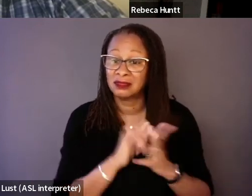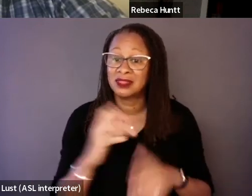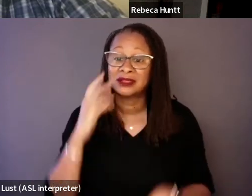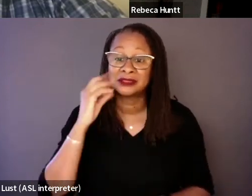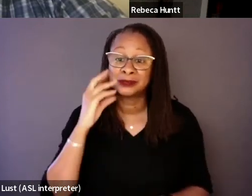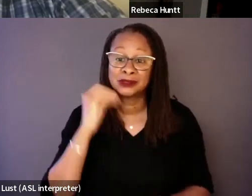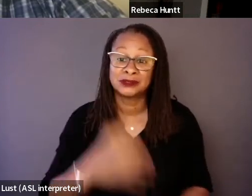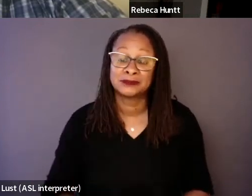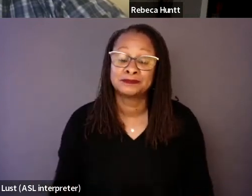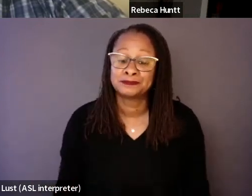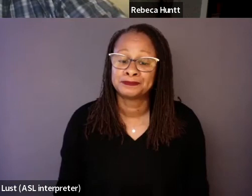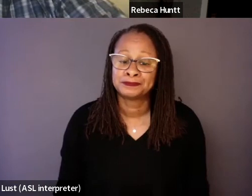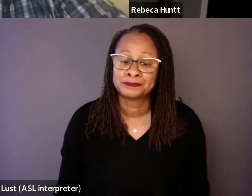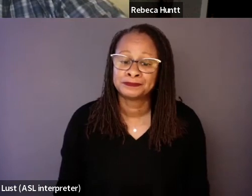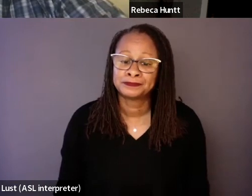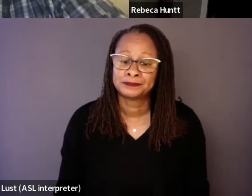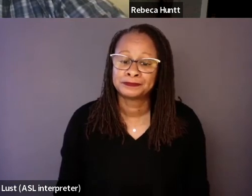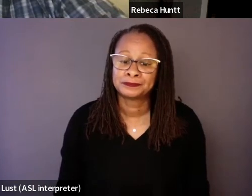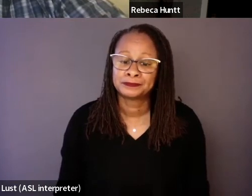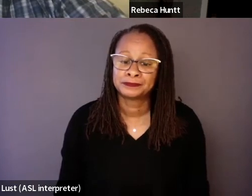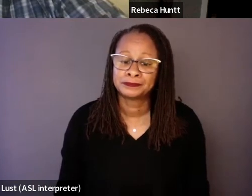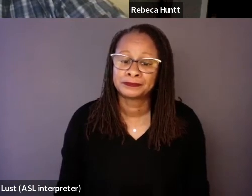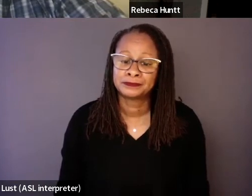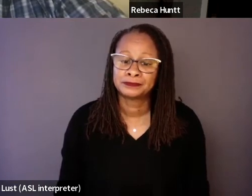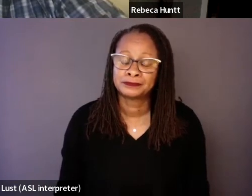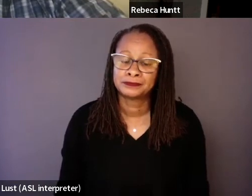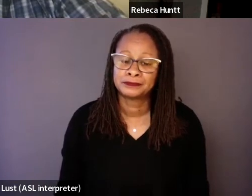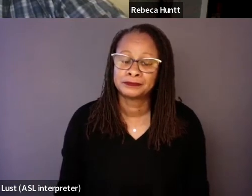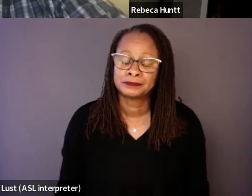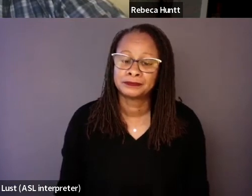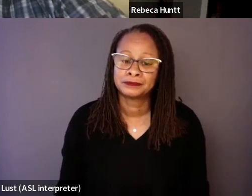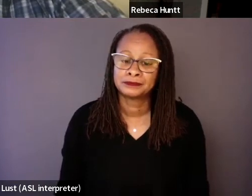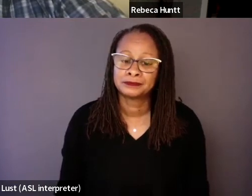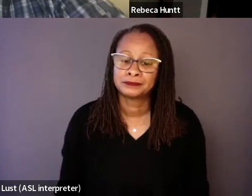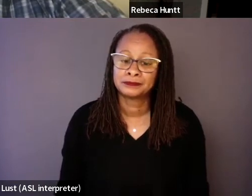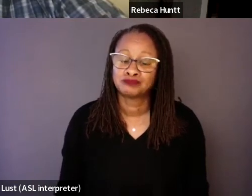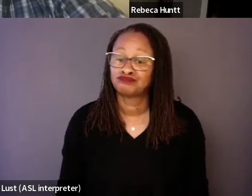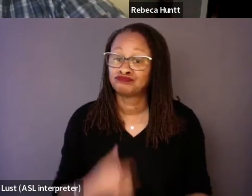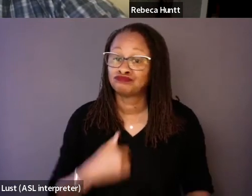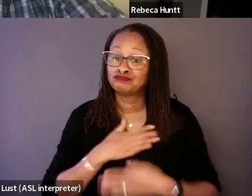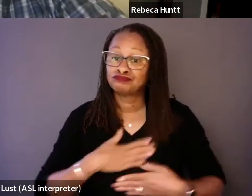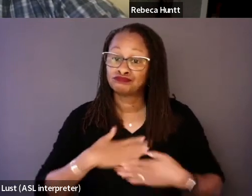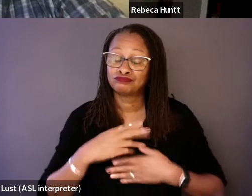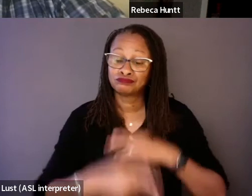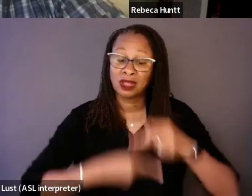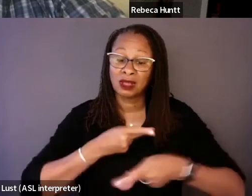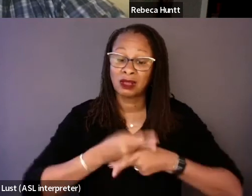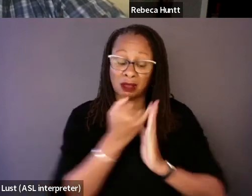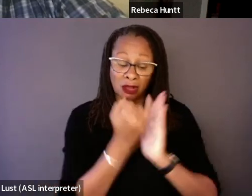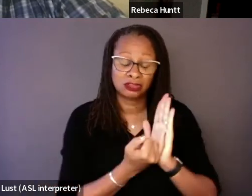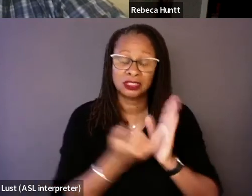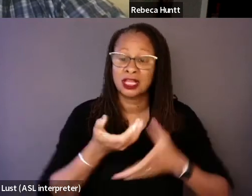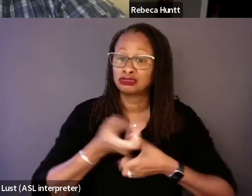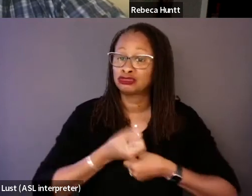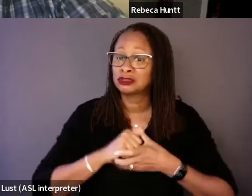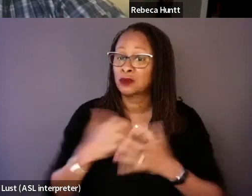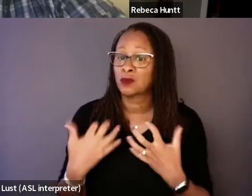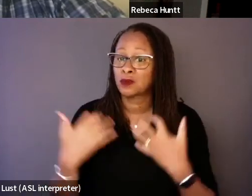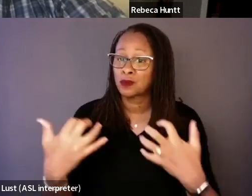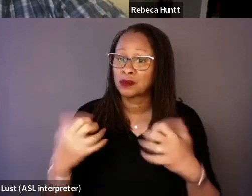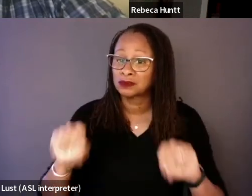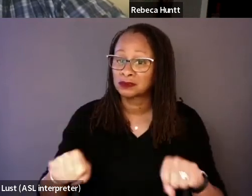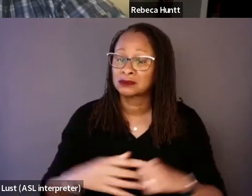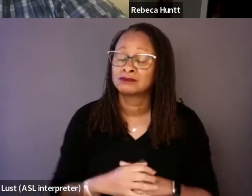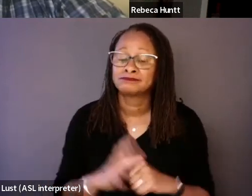And I really -- I -- I appreciate the kind of art that trusts in its audience and that gives space